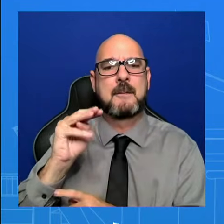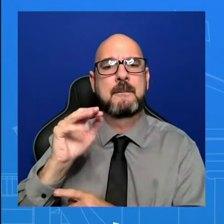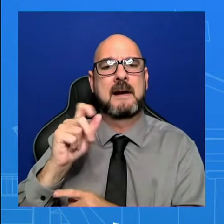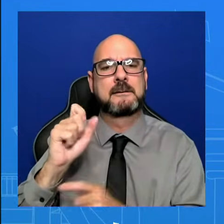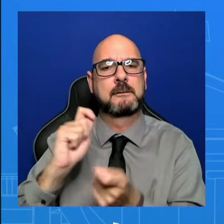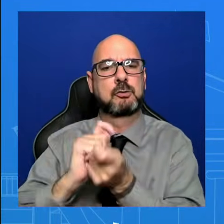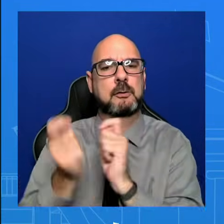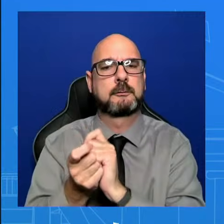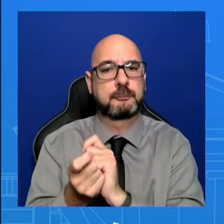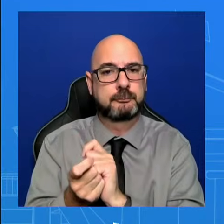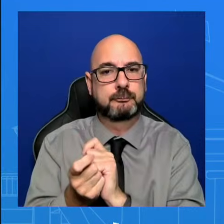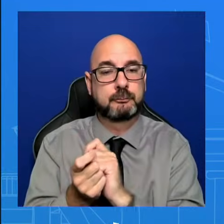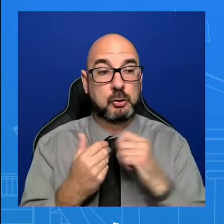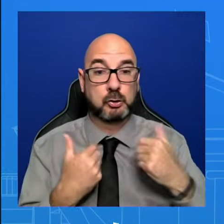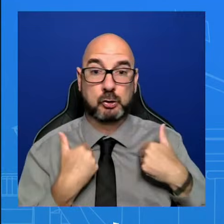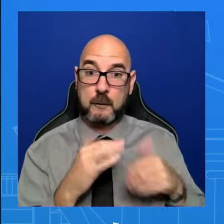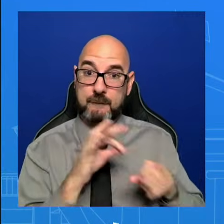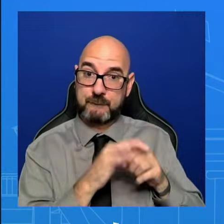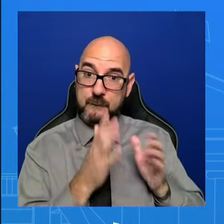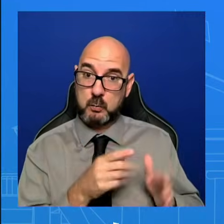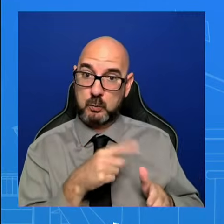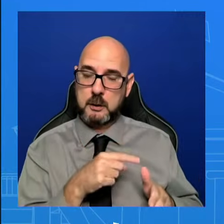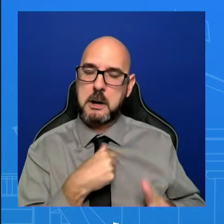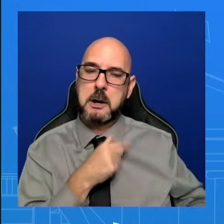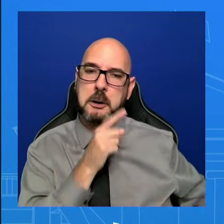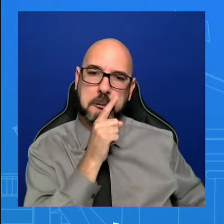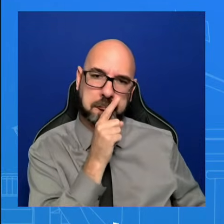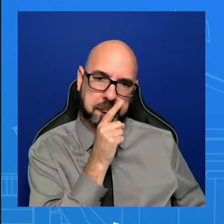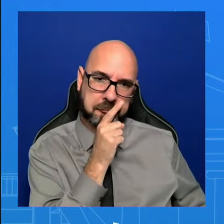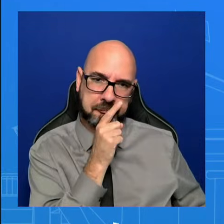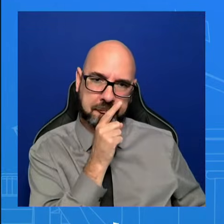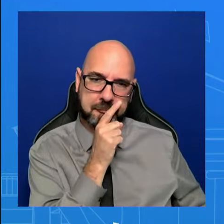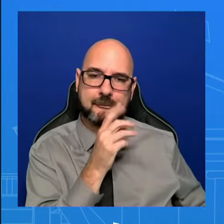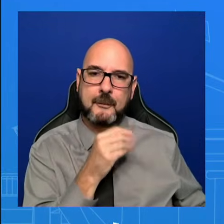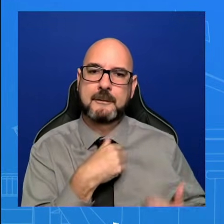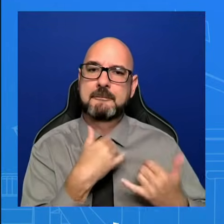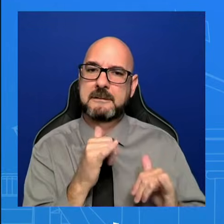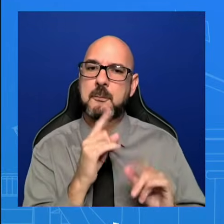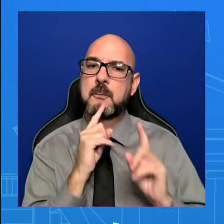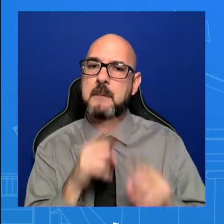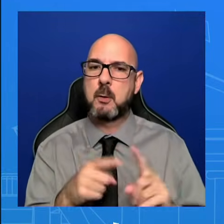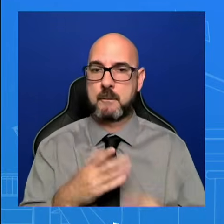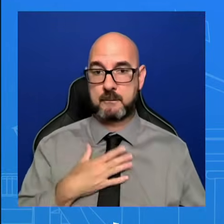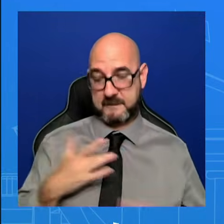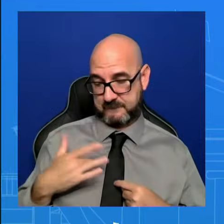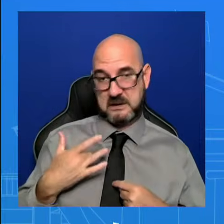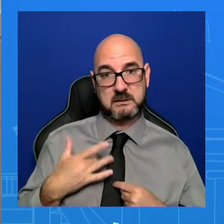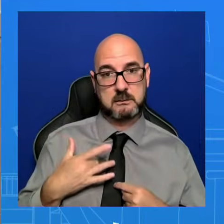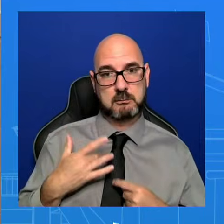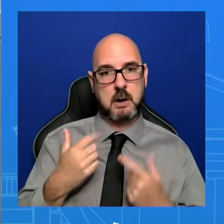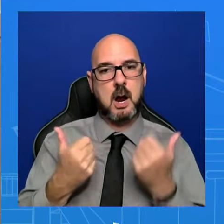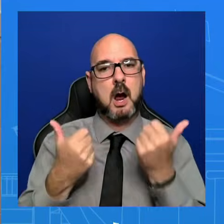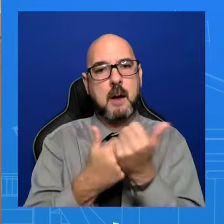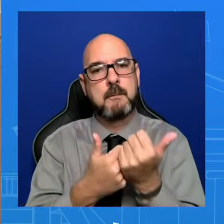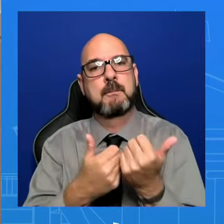What we're going to do is continue to take actions that we believe helps all Americans in all communities. The Press: And you mentioned what he said in 2017,